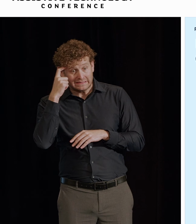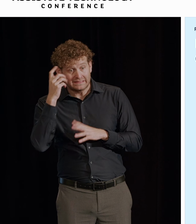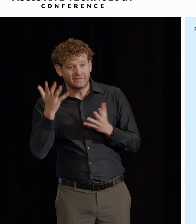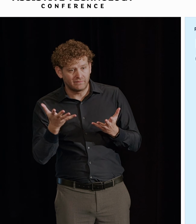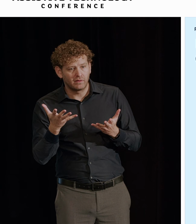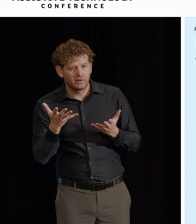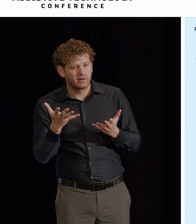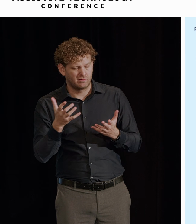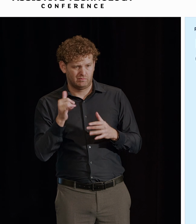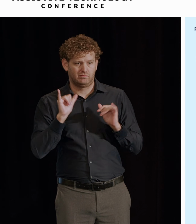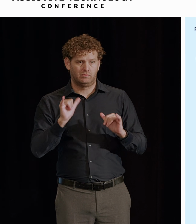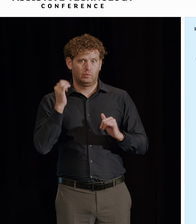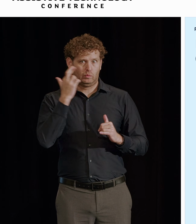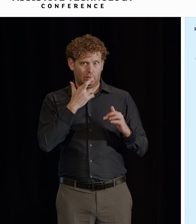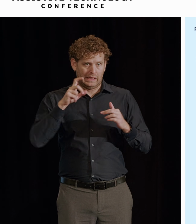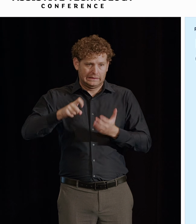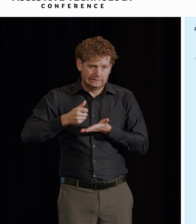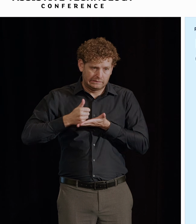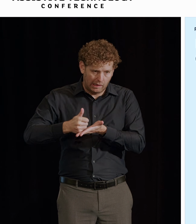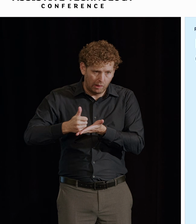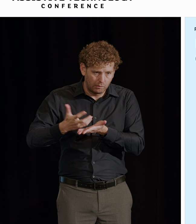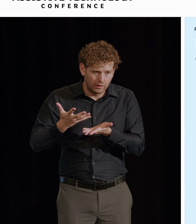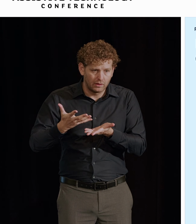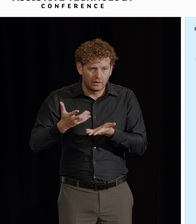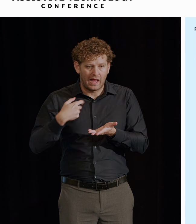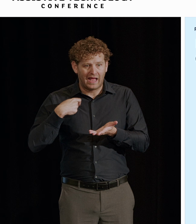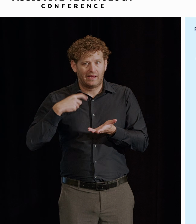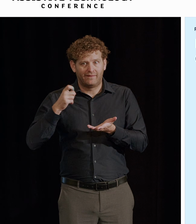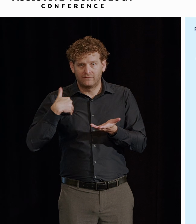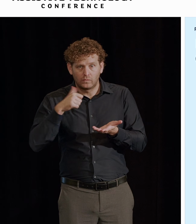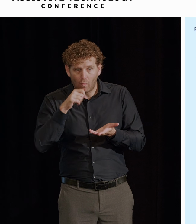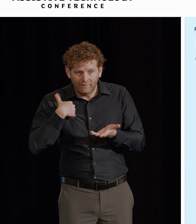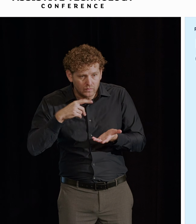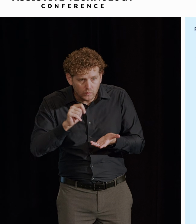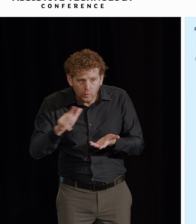This means the technology needs to be more proactive, more contextual, and more ambient.